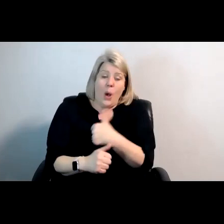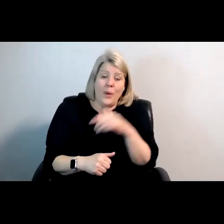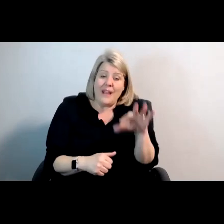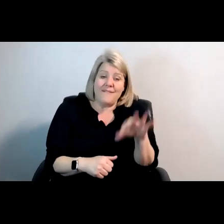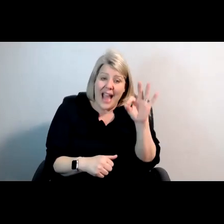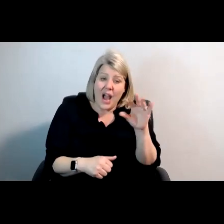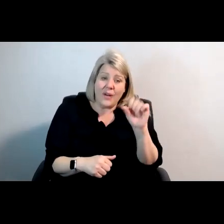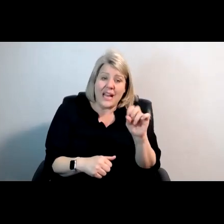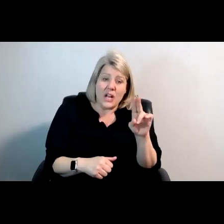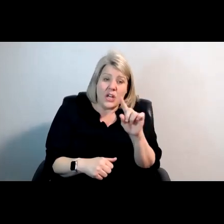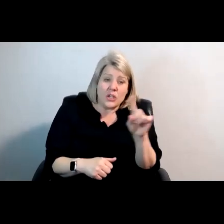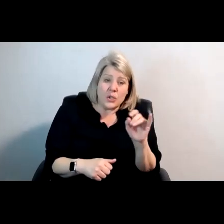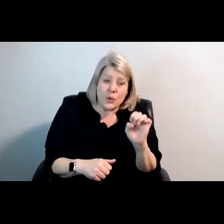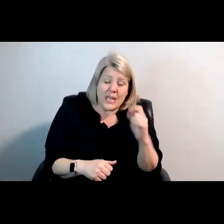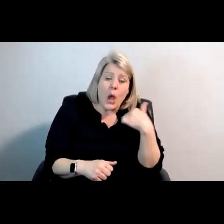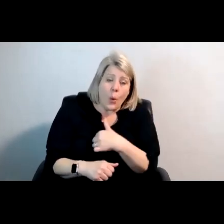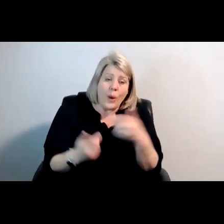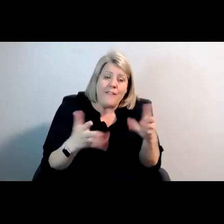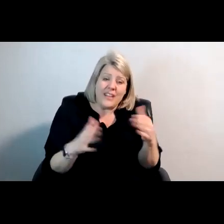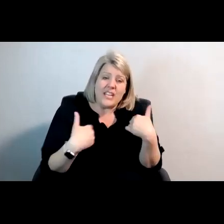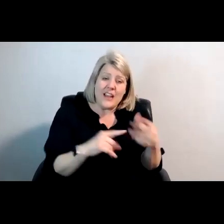We have recruited some other people early on,